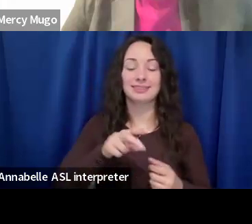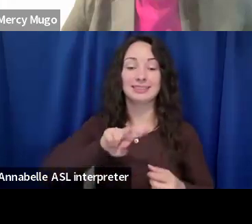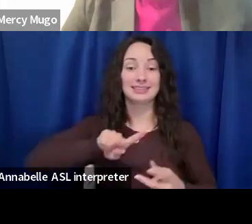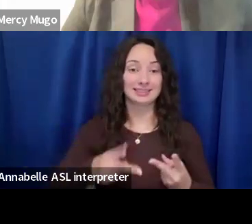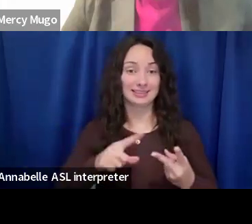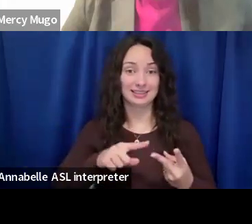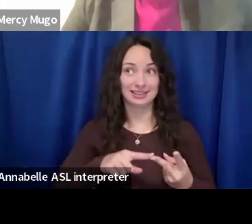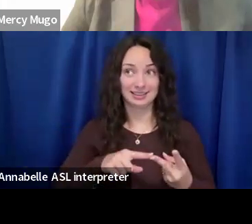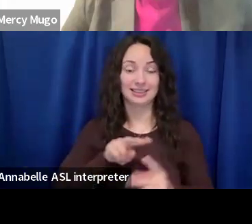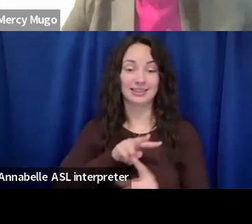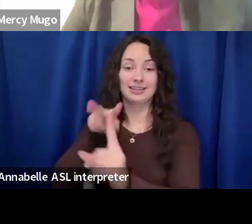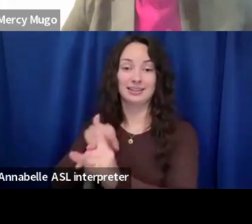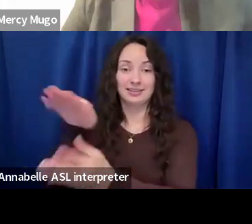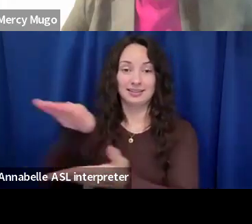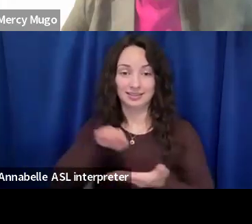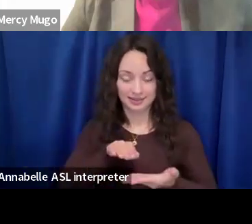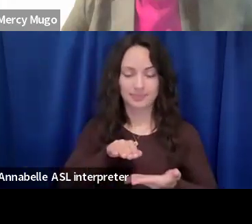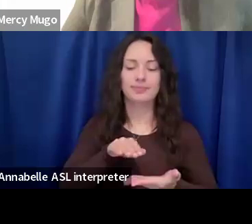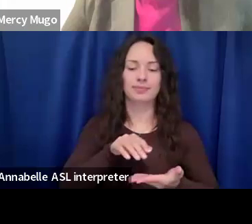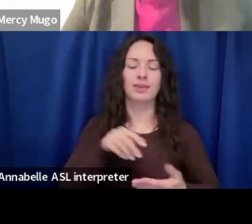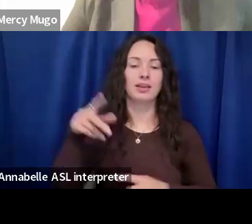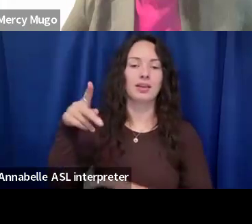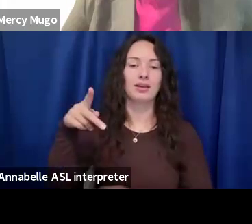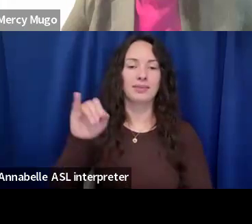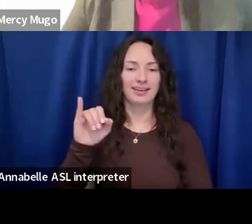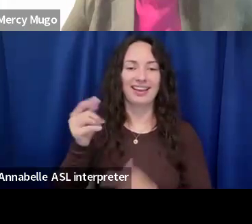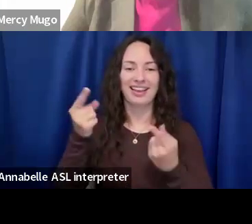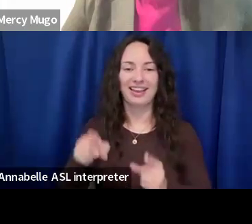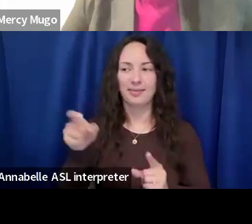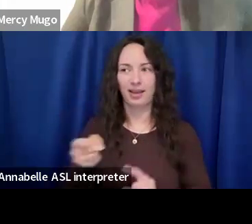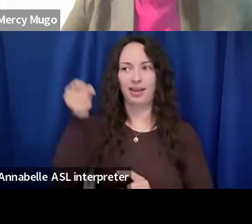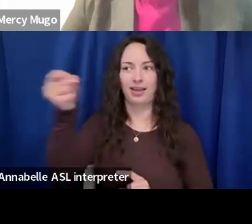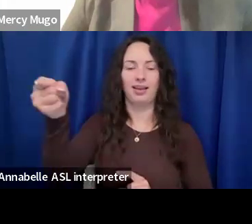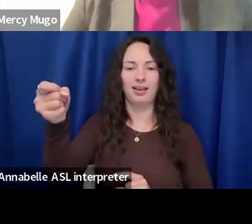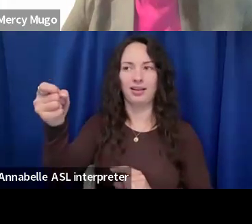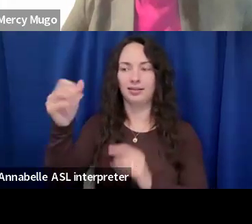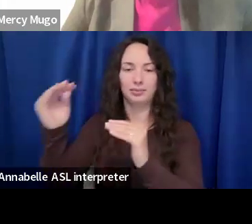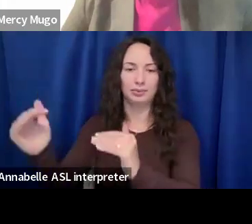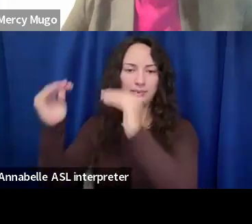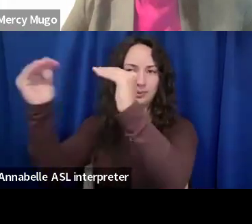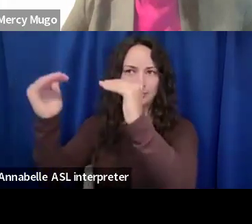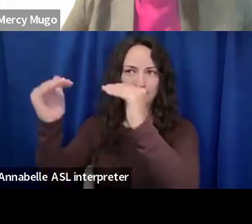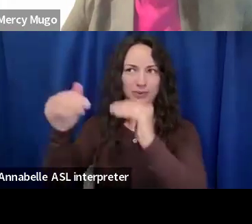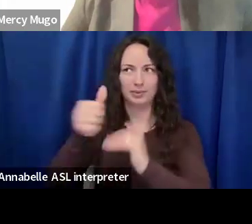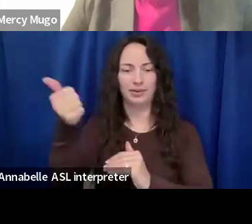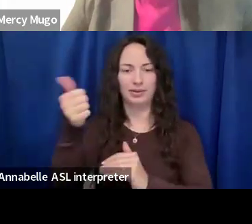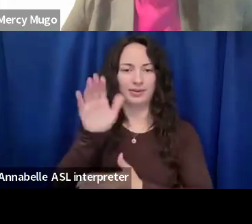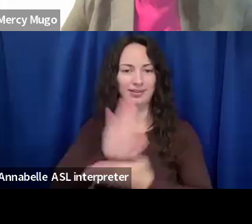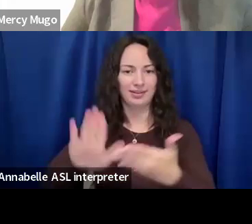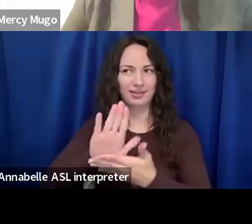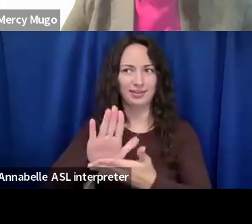happened when one of my PI got promoted to another college and actually moved.